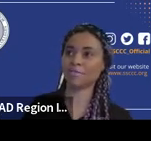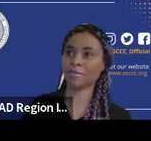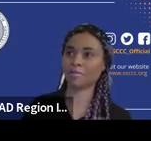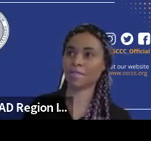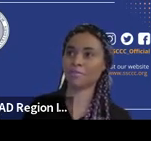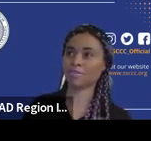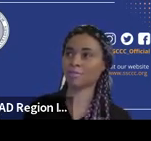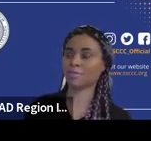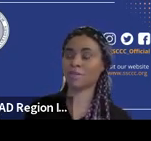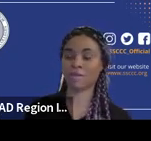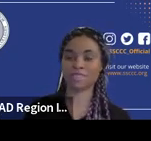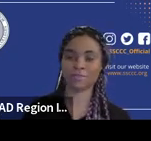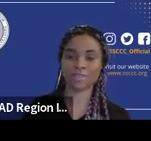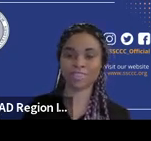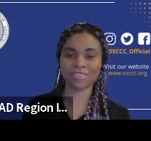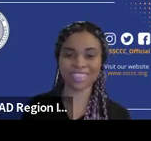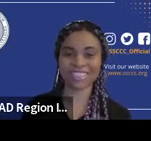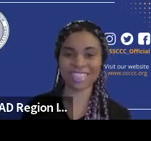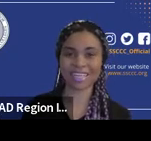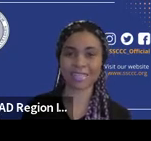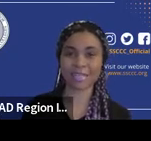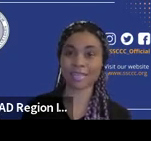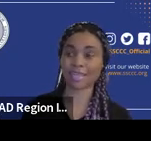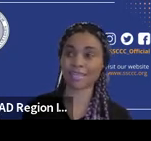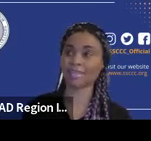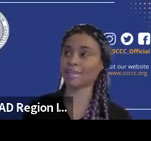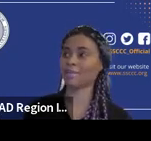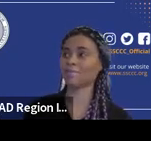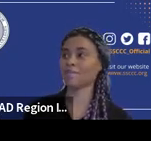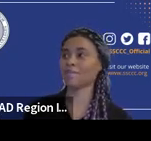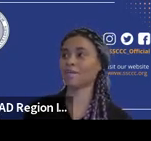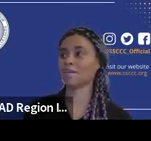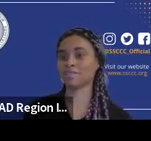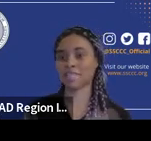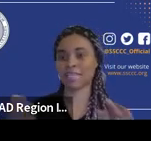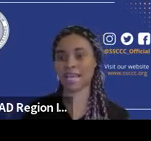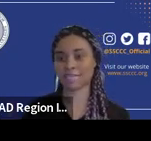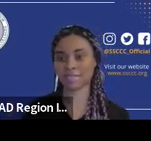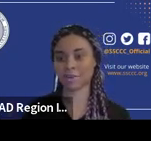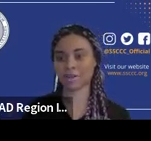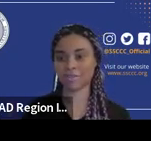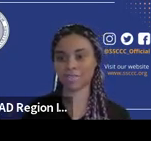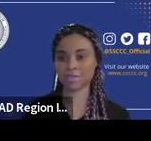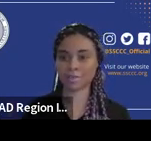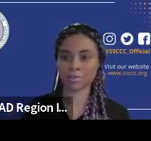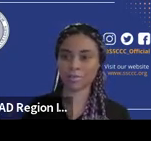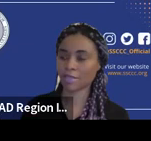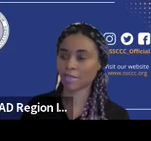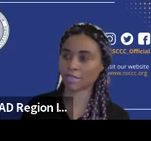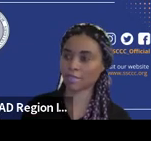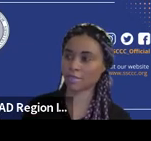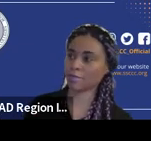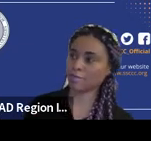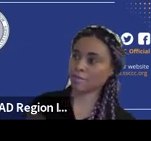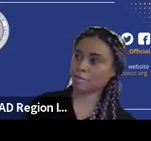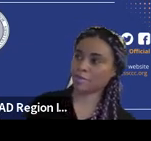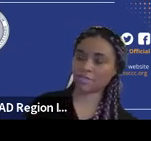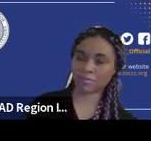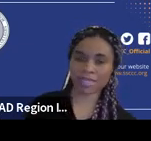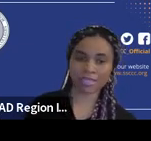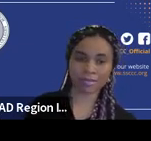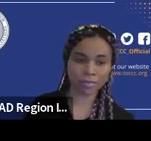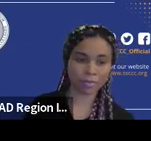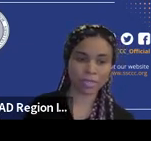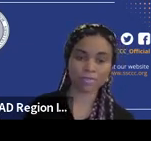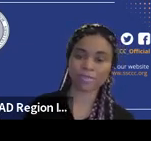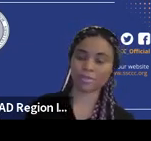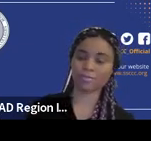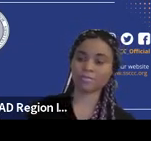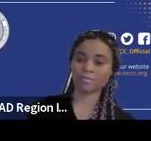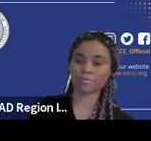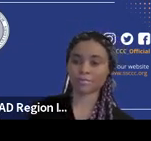So I've been able to avail myself of the services, and I think the college is that they have these for all of us get participating to benefit from.